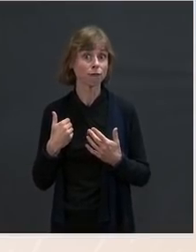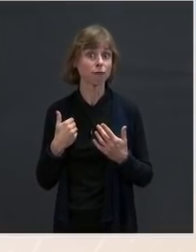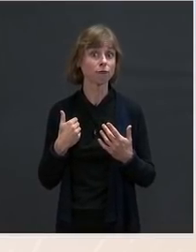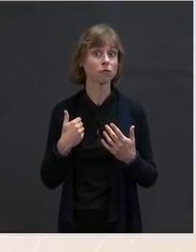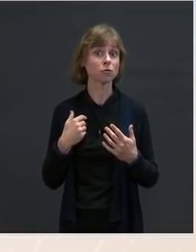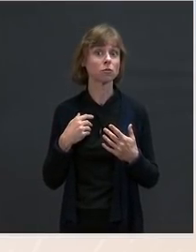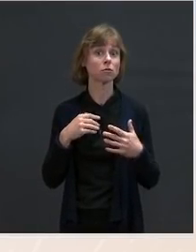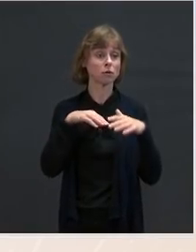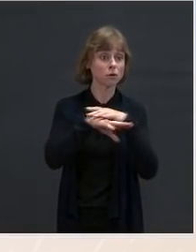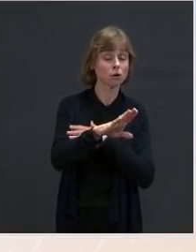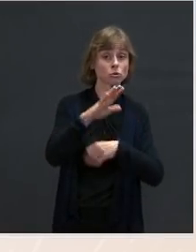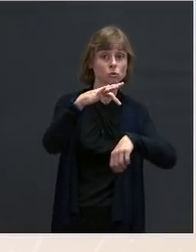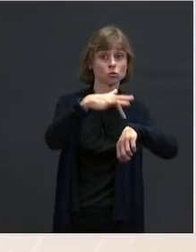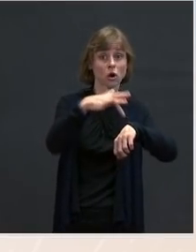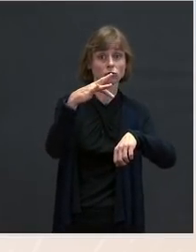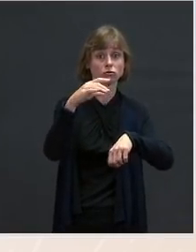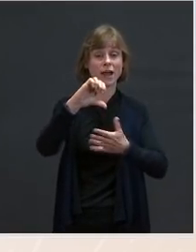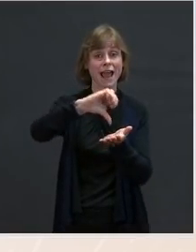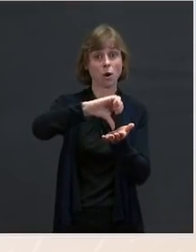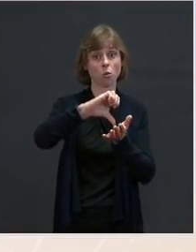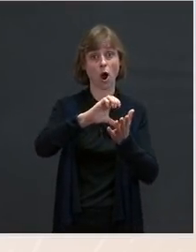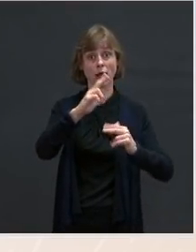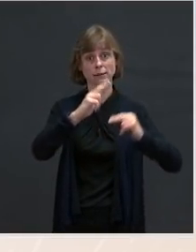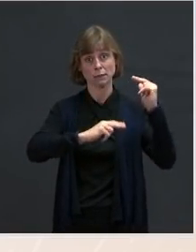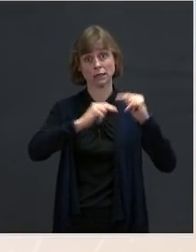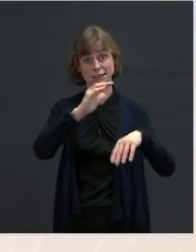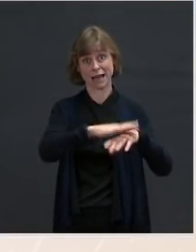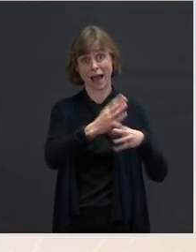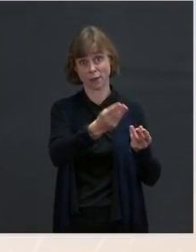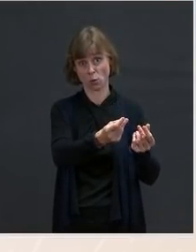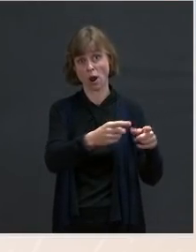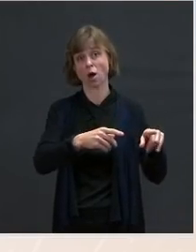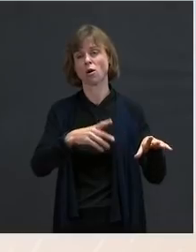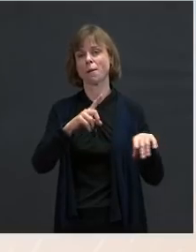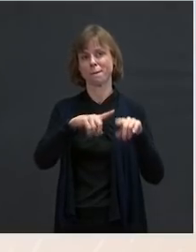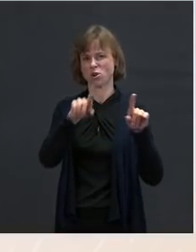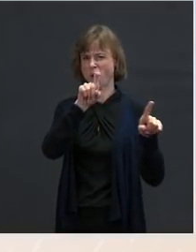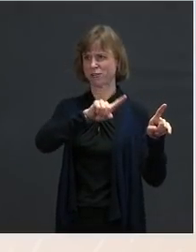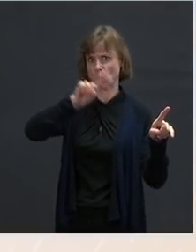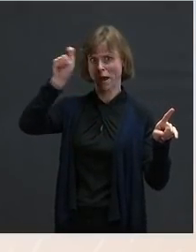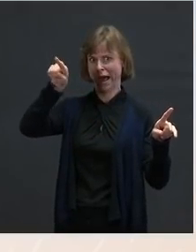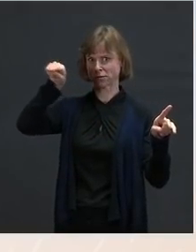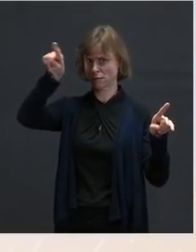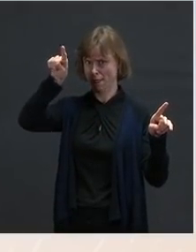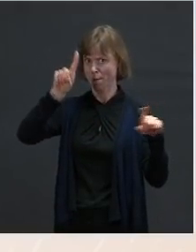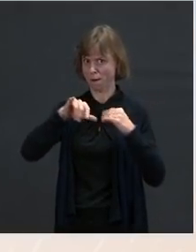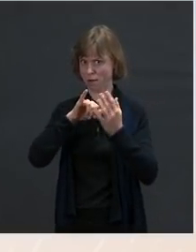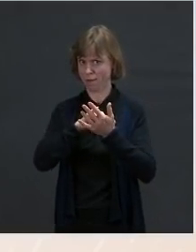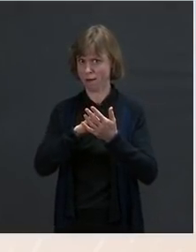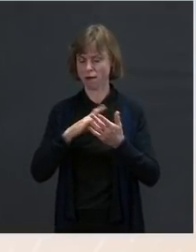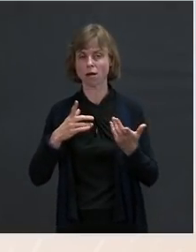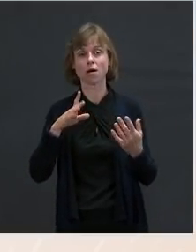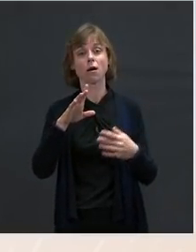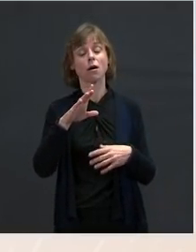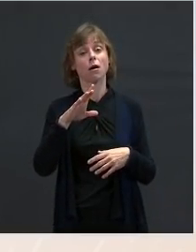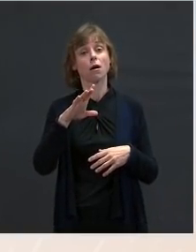And certainly I would send you to them on that. But I would say that what Secretary Blinken's announcement